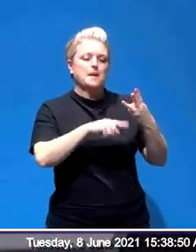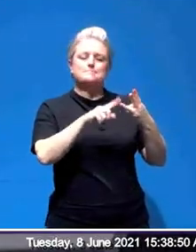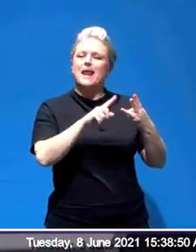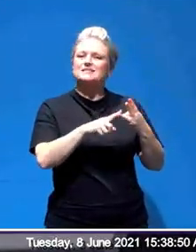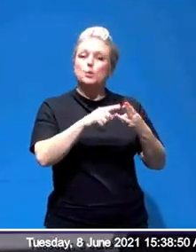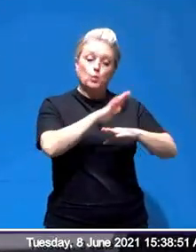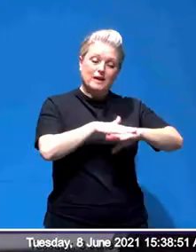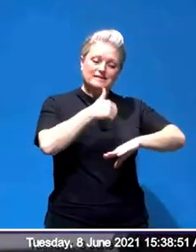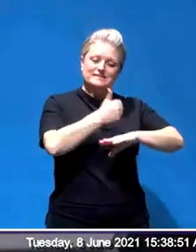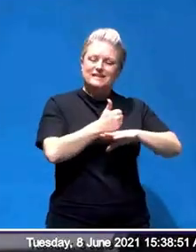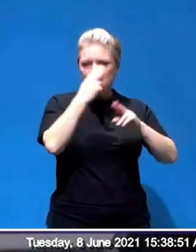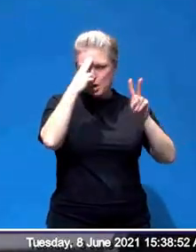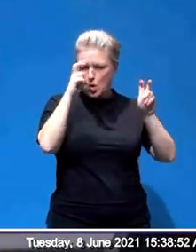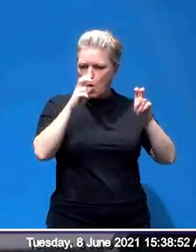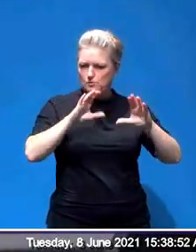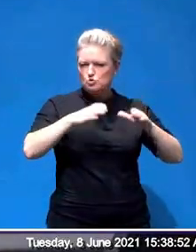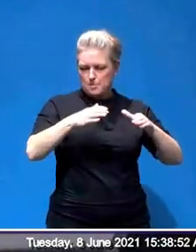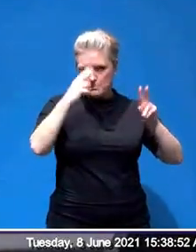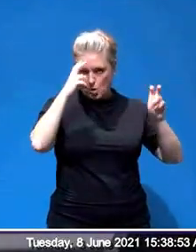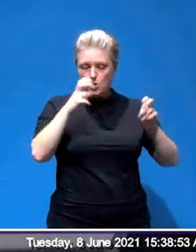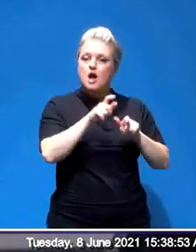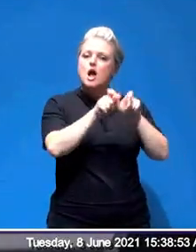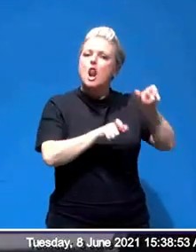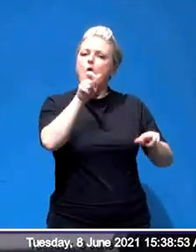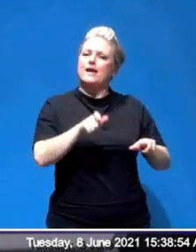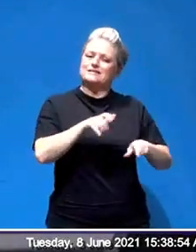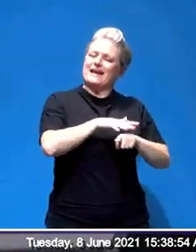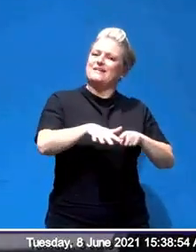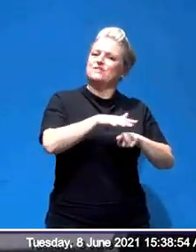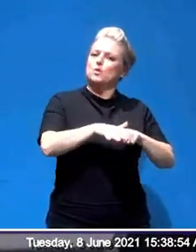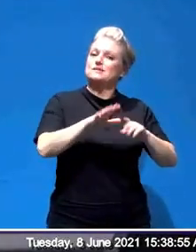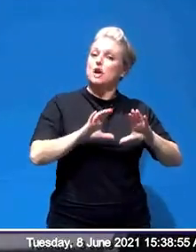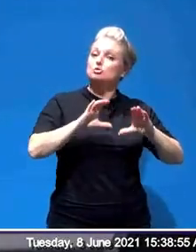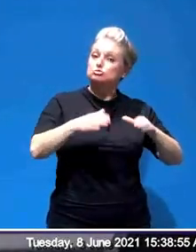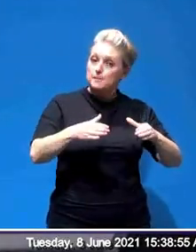up a few years ago and was very involved in developing our client customer